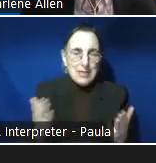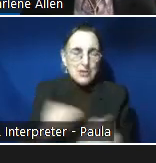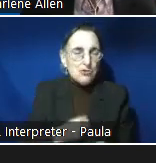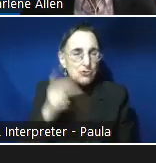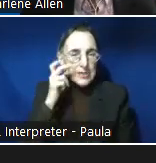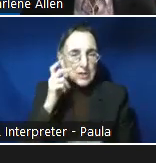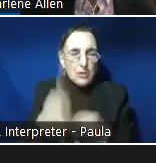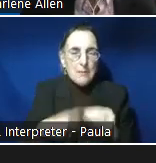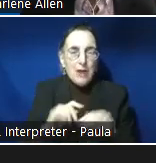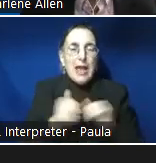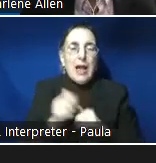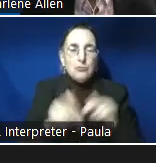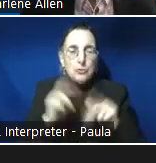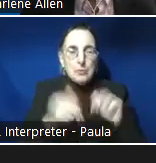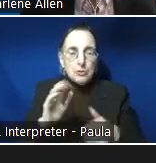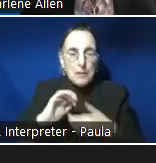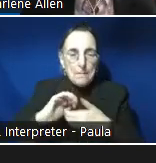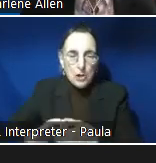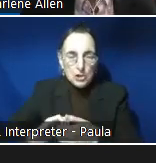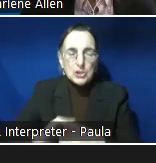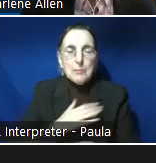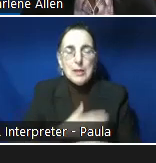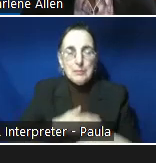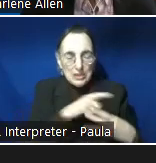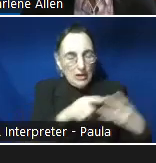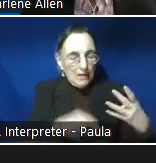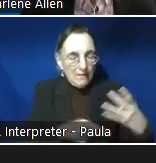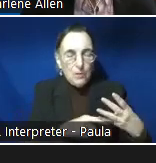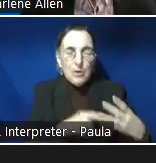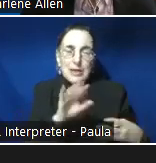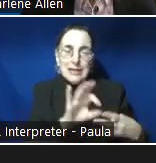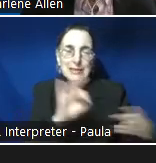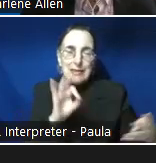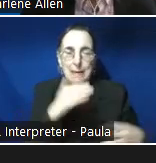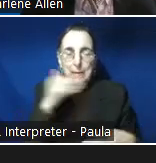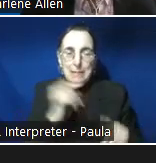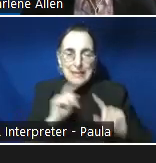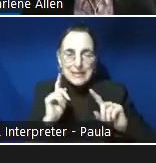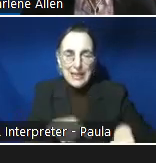Please select the best answer out of the four and we know that in some cases you